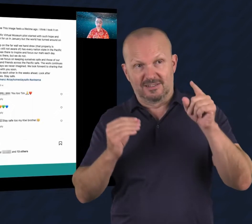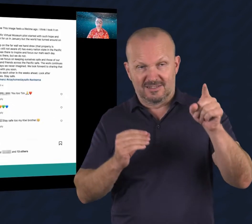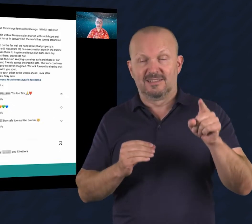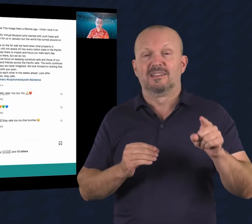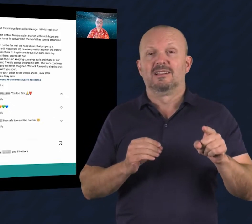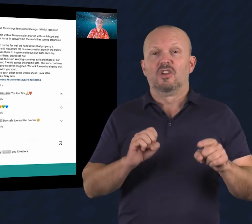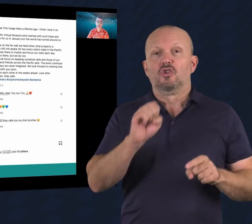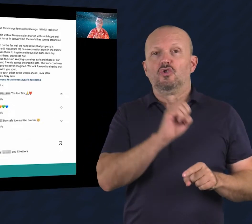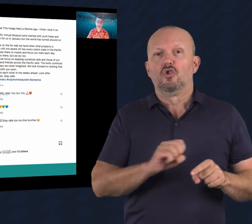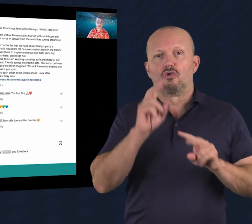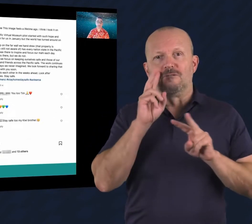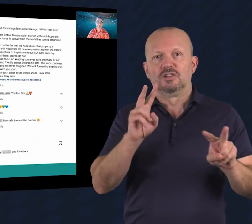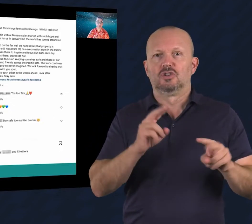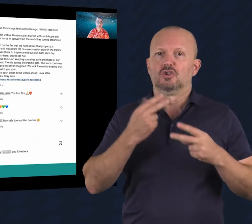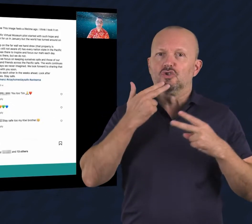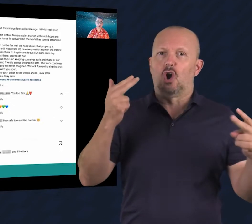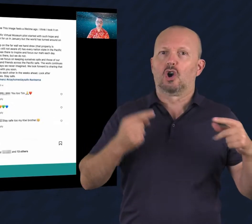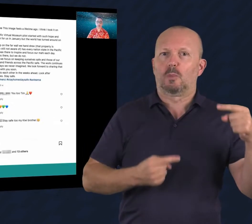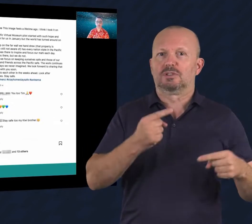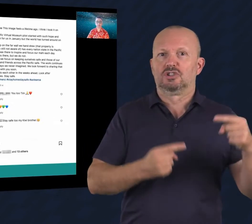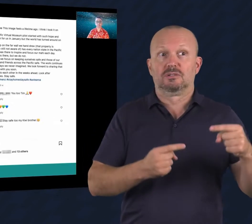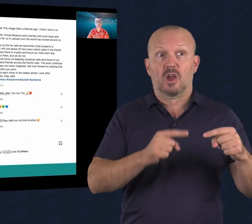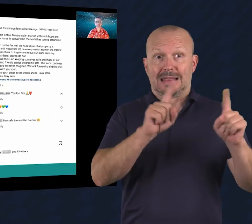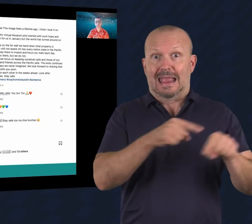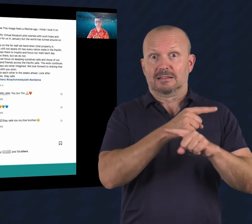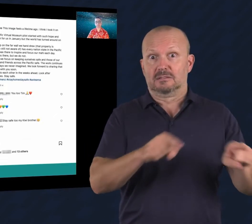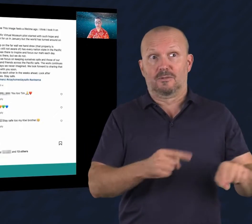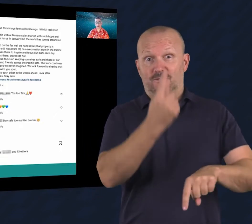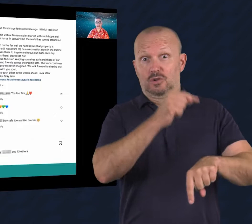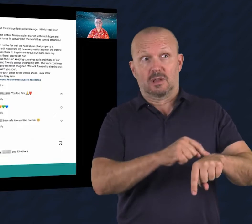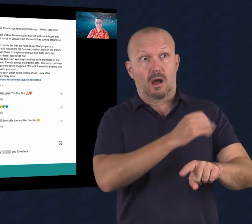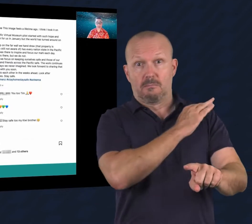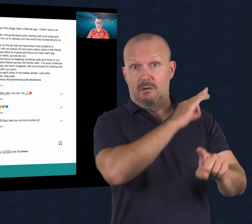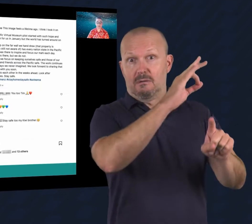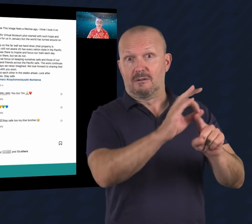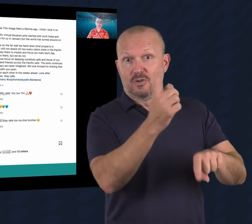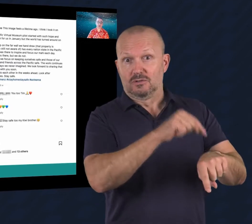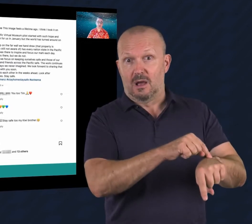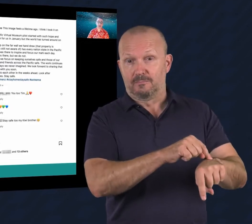was cancelled for the first time ever in its 64 year history. The 19 March, of course, was also the day